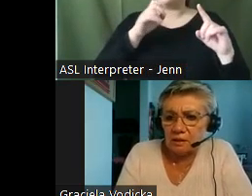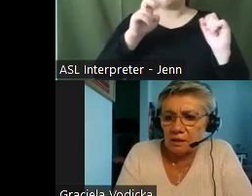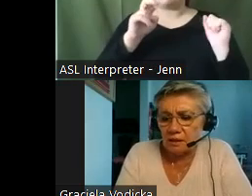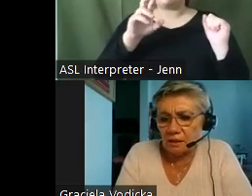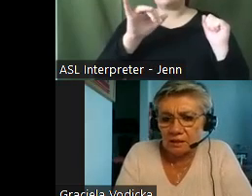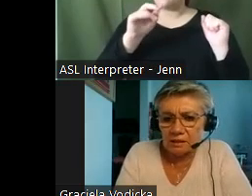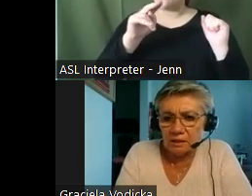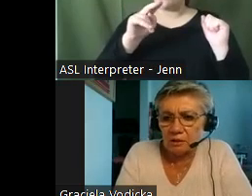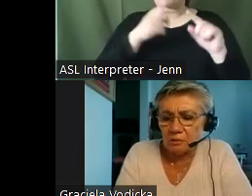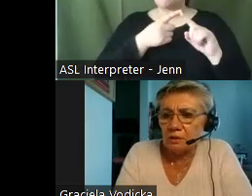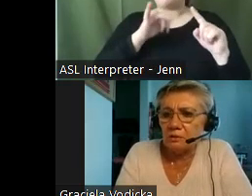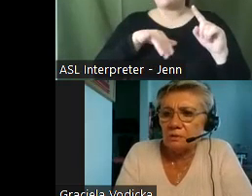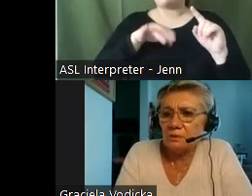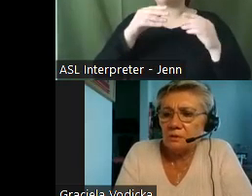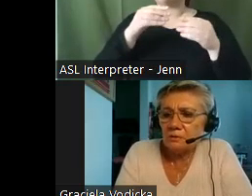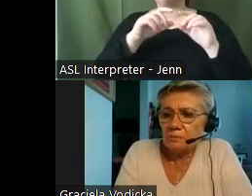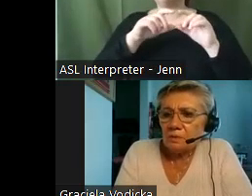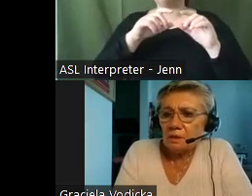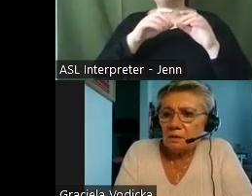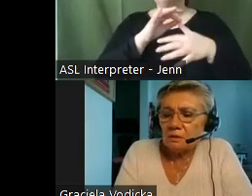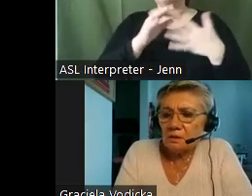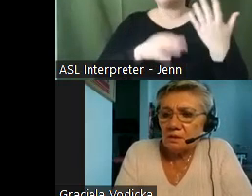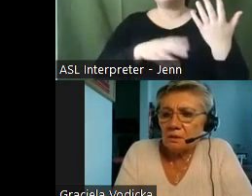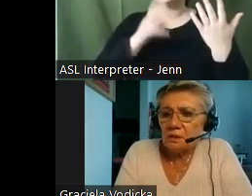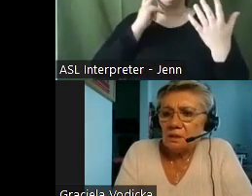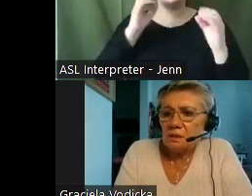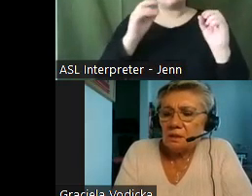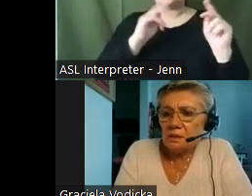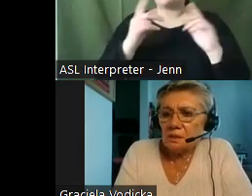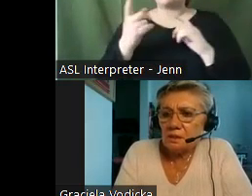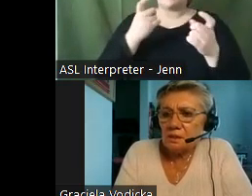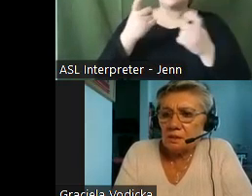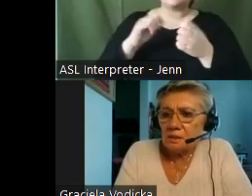Right and I'm not seeing any folks asking questions about accessing Spanish interpretation,